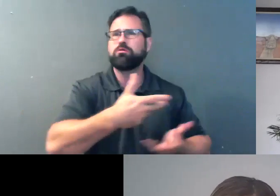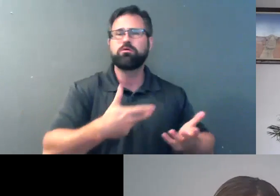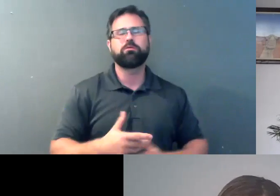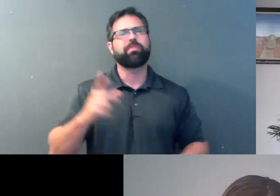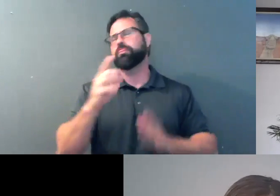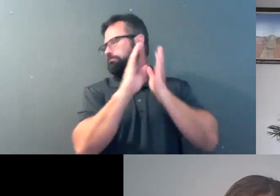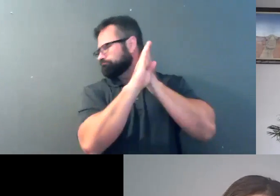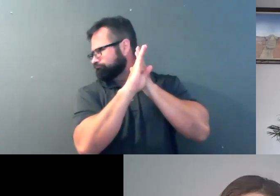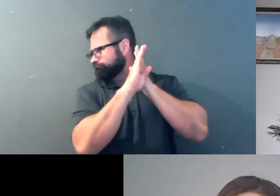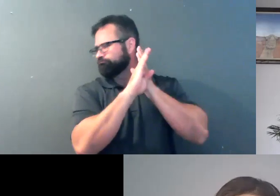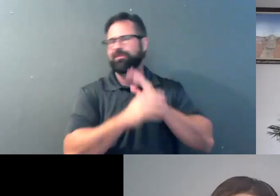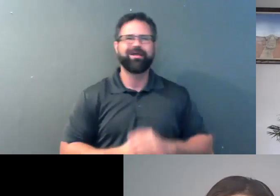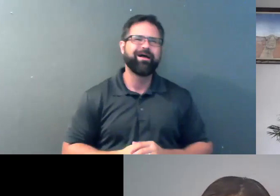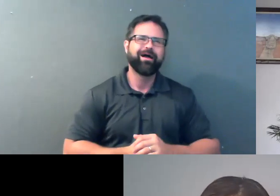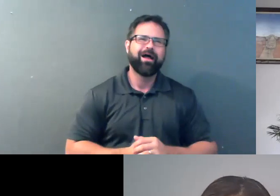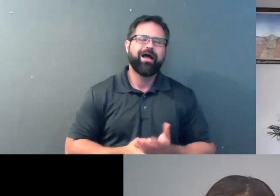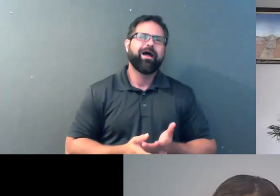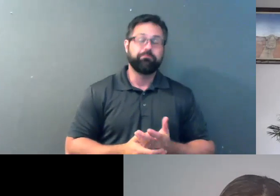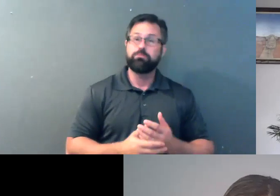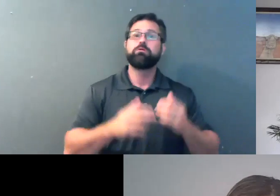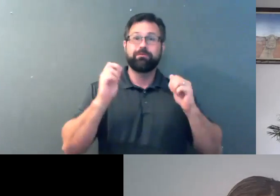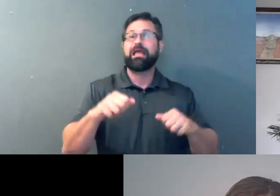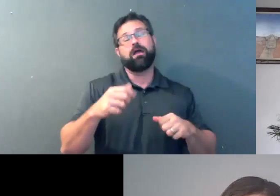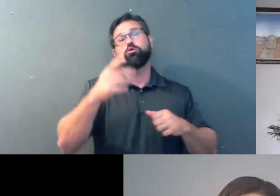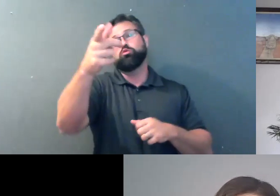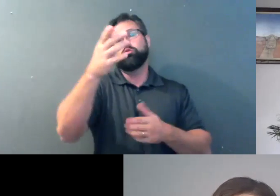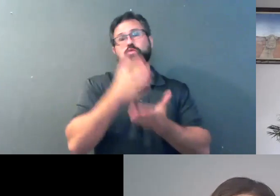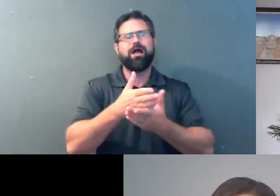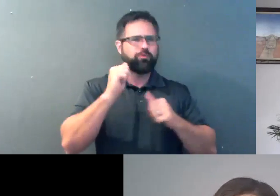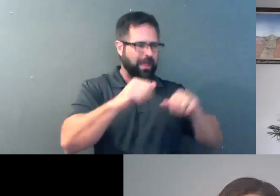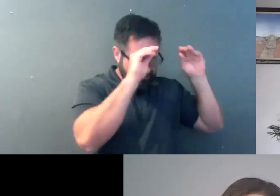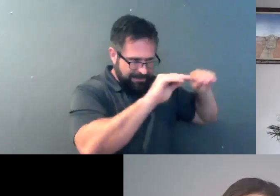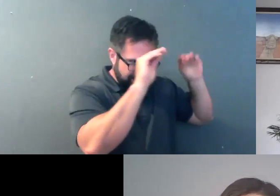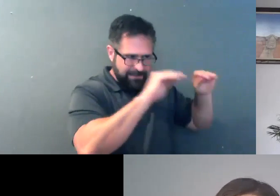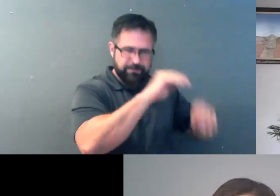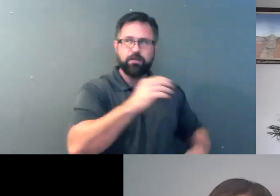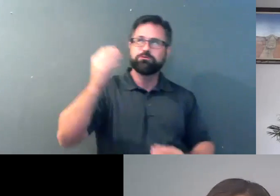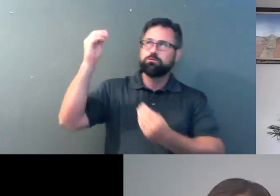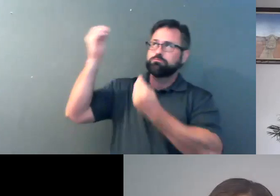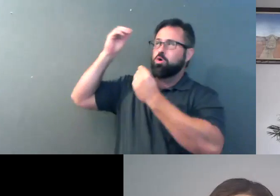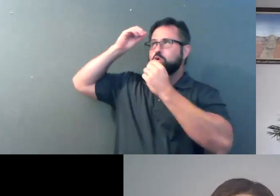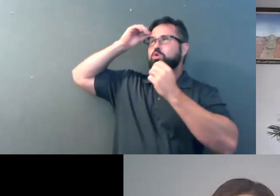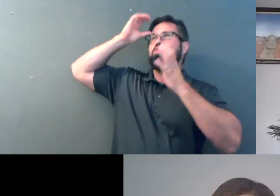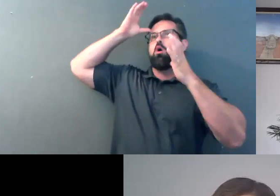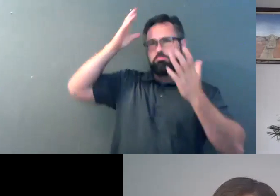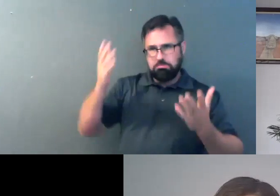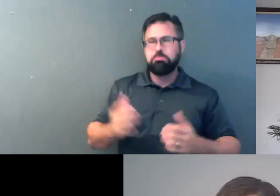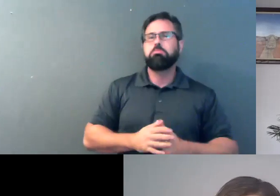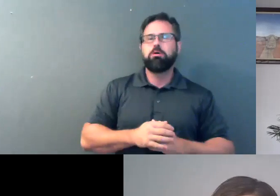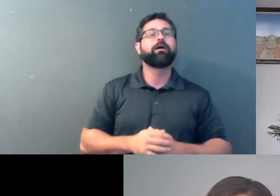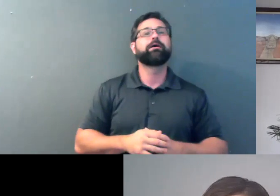capacity building especially for example what we have been planning to do in the bridge article 11